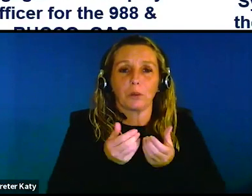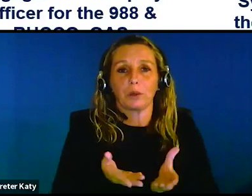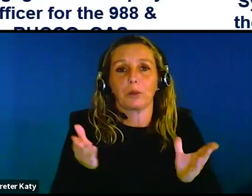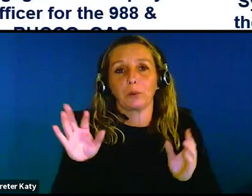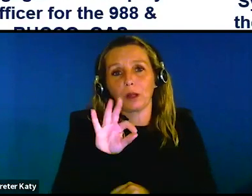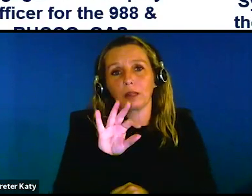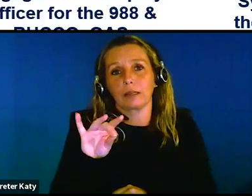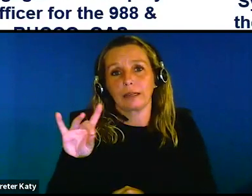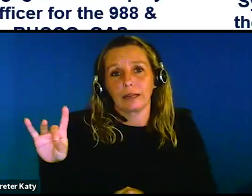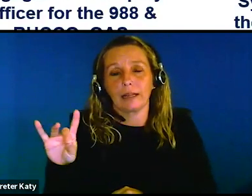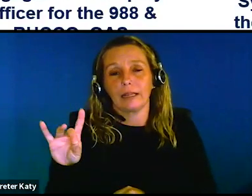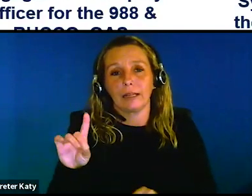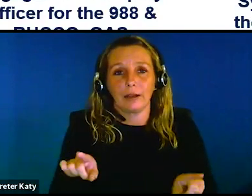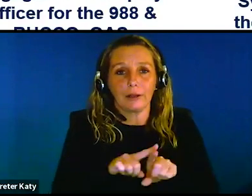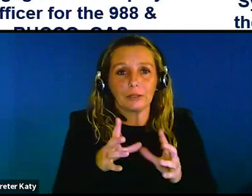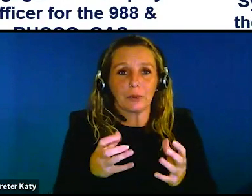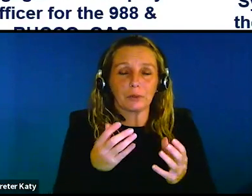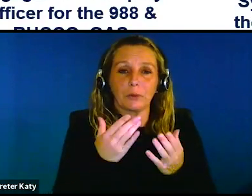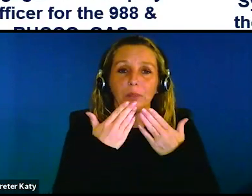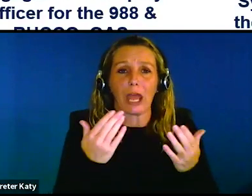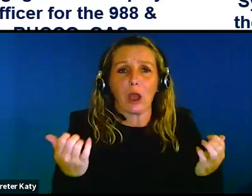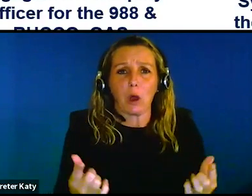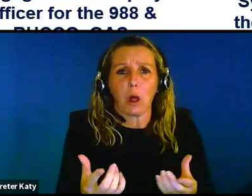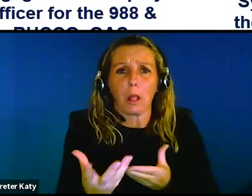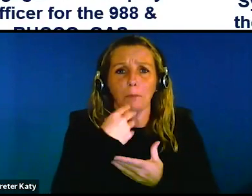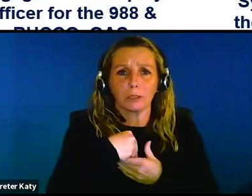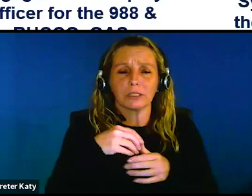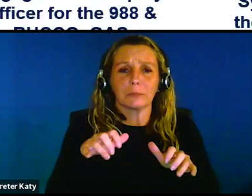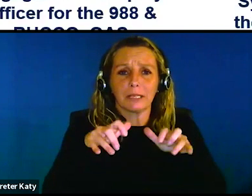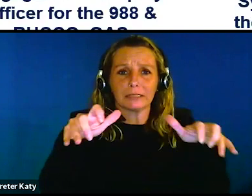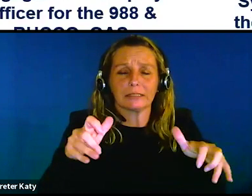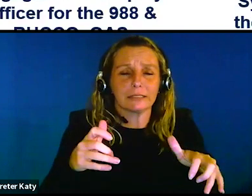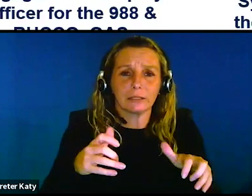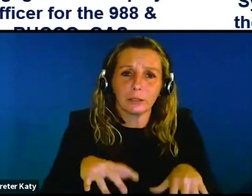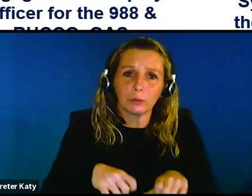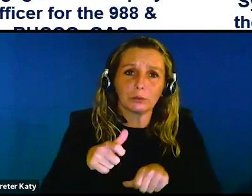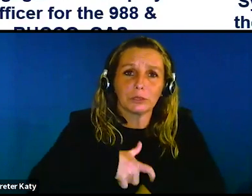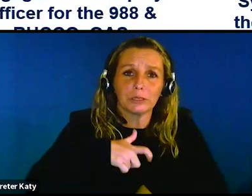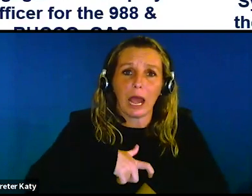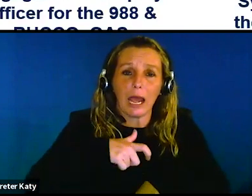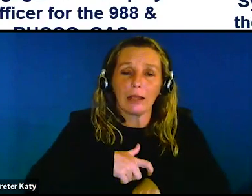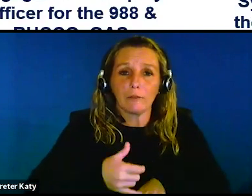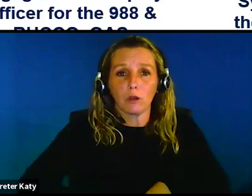I also want to thank all the participants who have taken the time to call in to this webinar today as well.